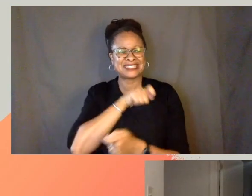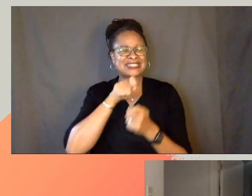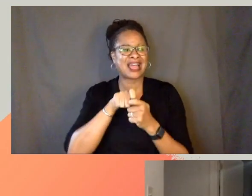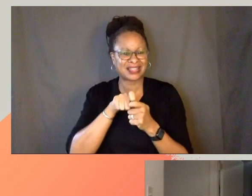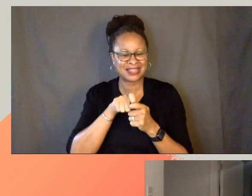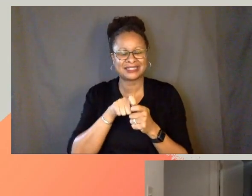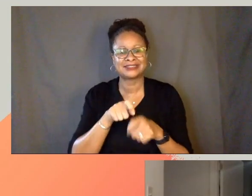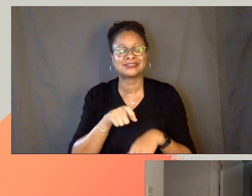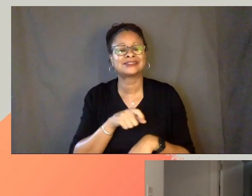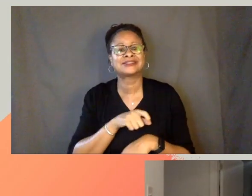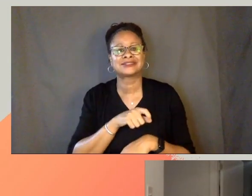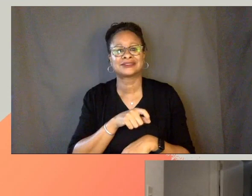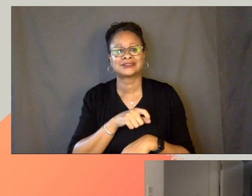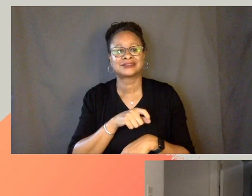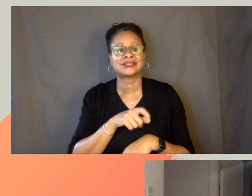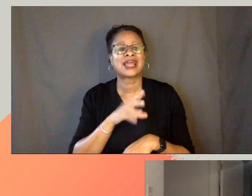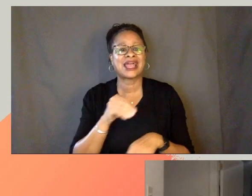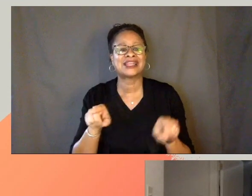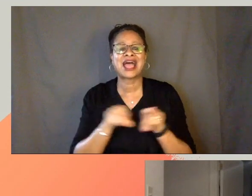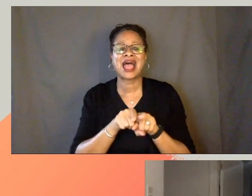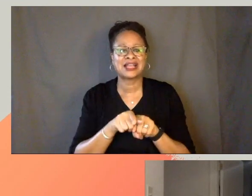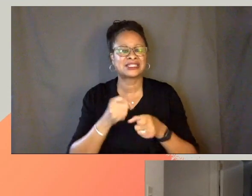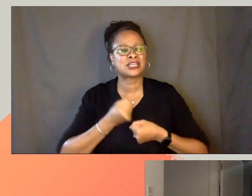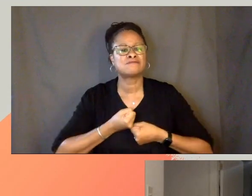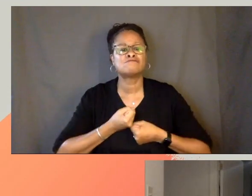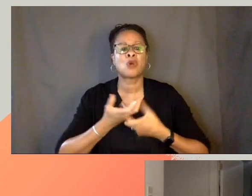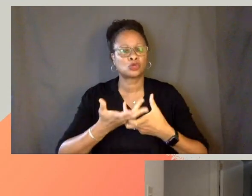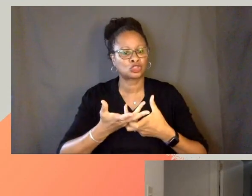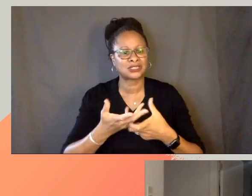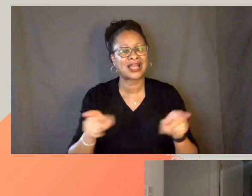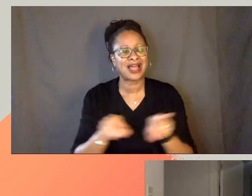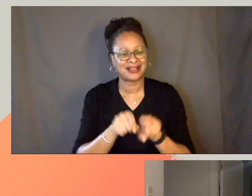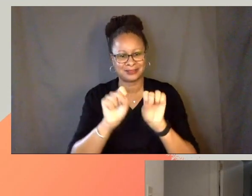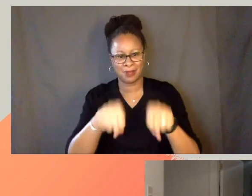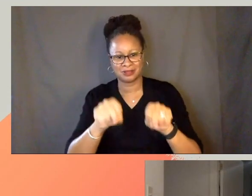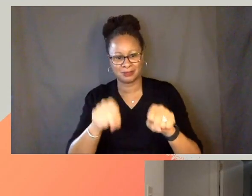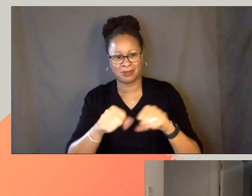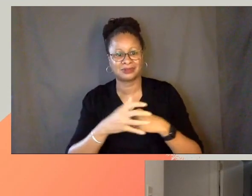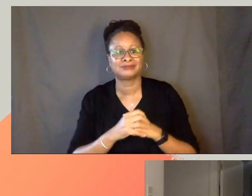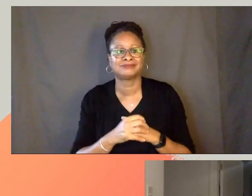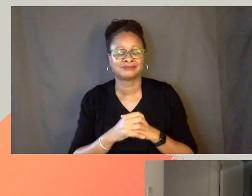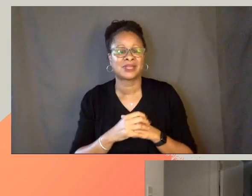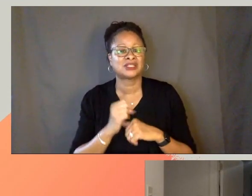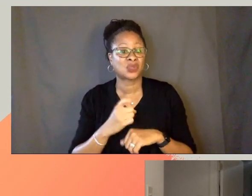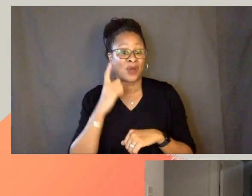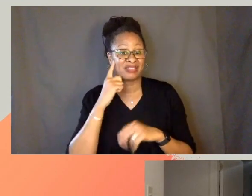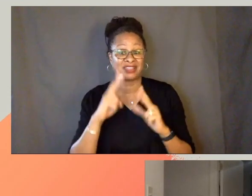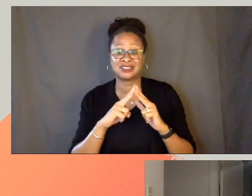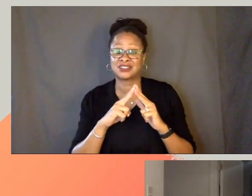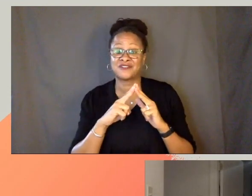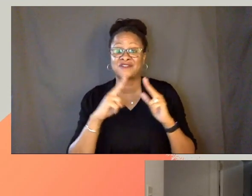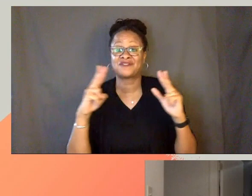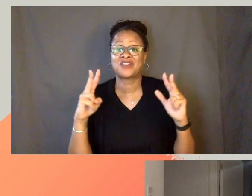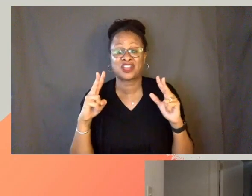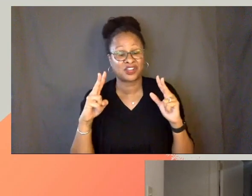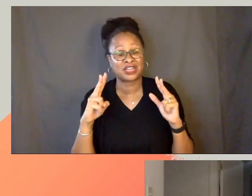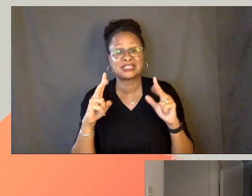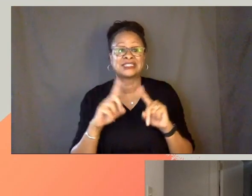and as emotionally as possible. And so I just think it's a very different experience.